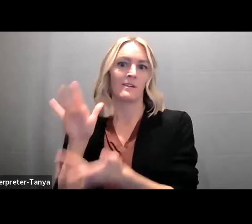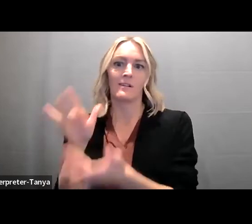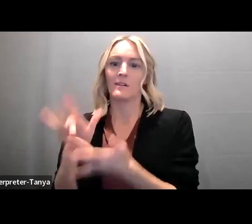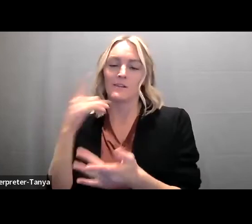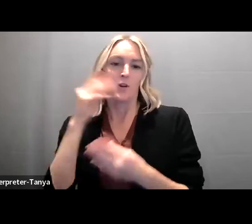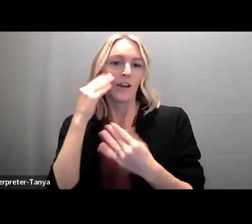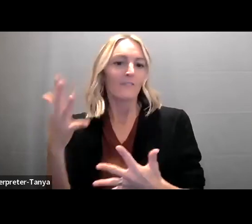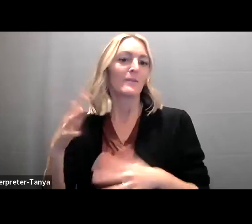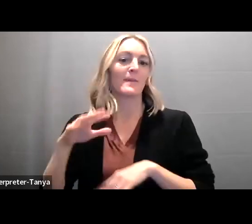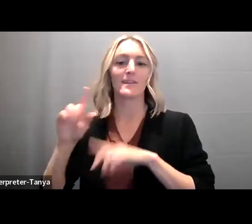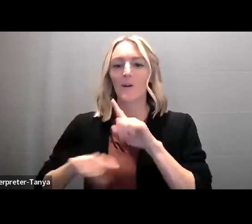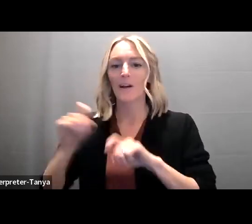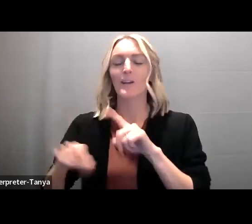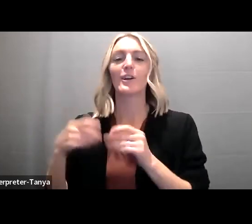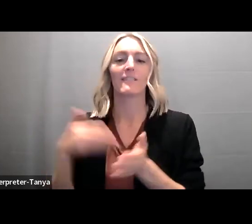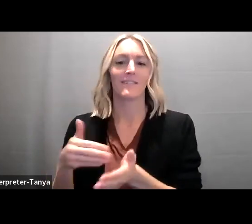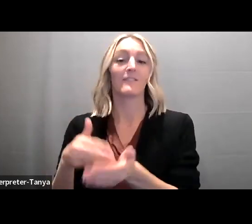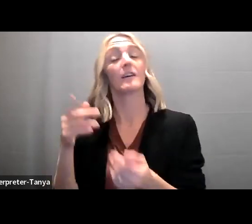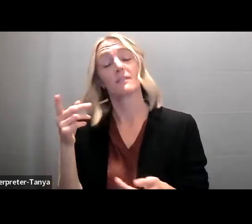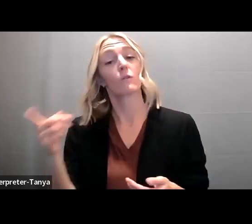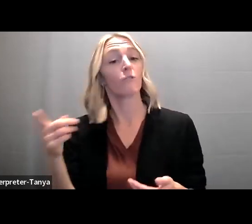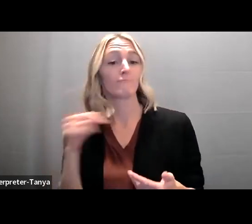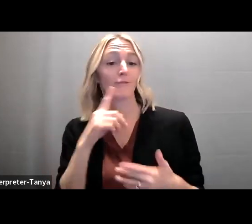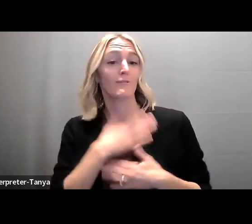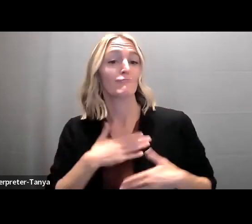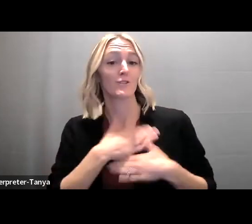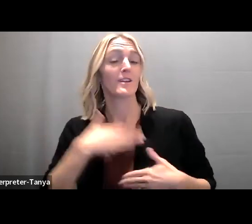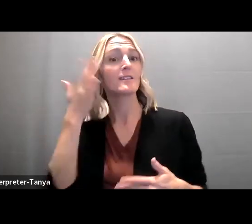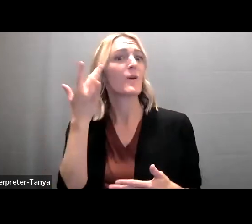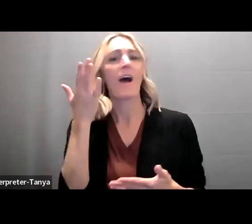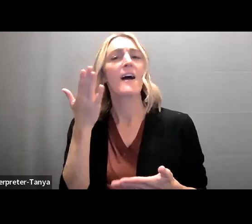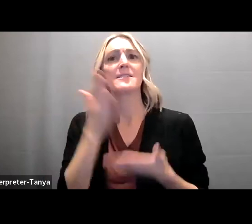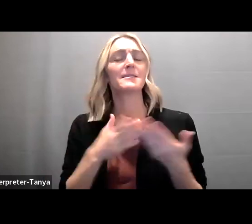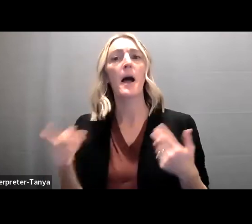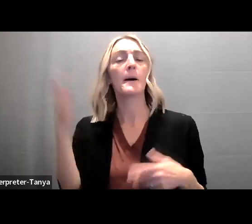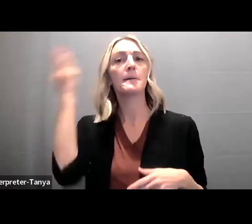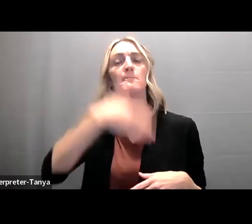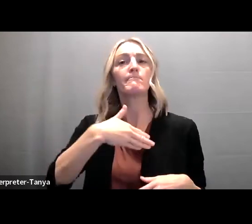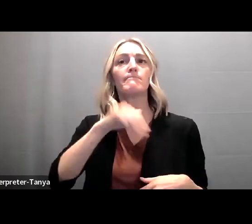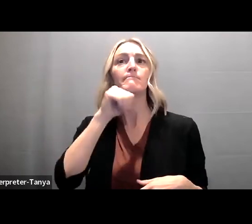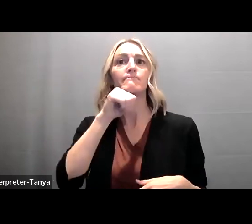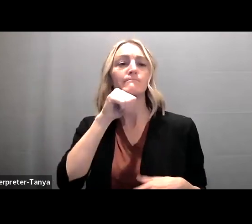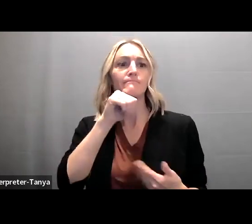Which she appreciates because some goods are not on her radar. Some things she's not aware of.